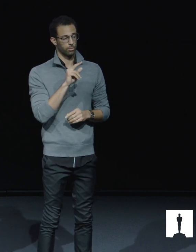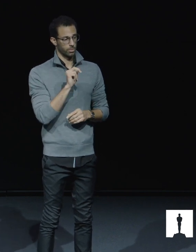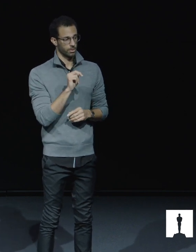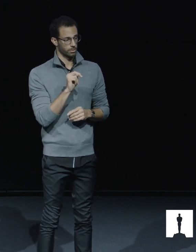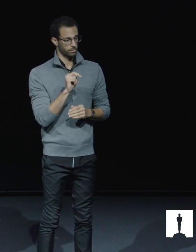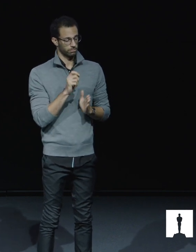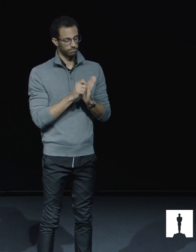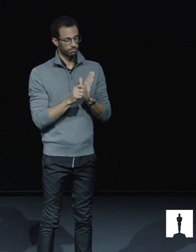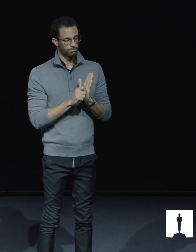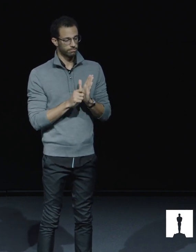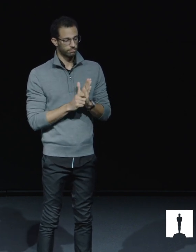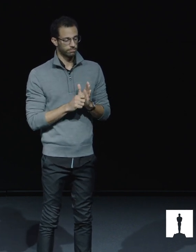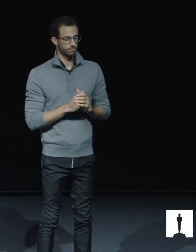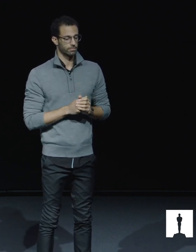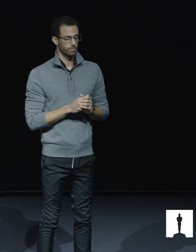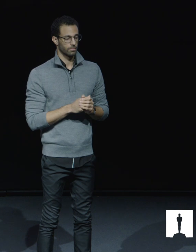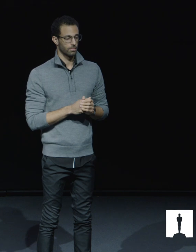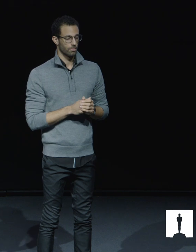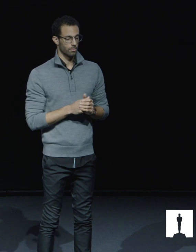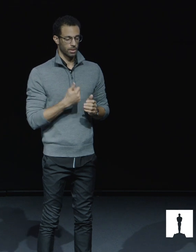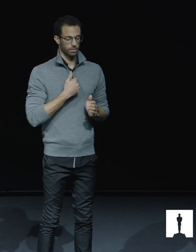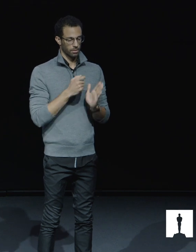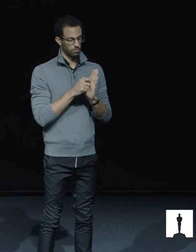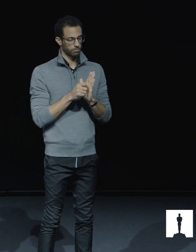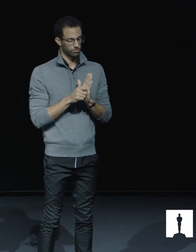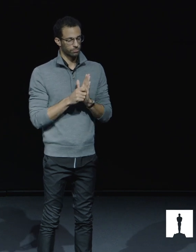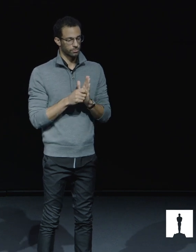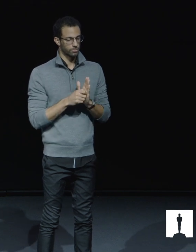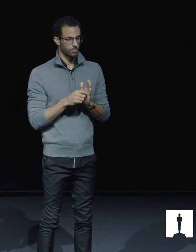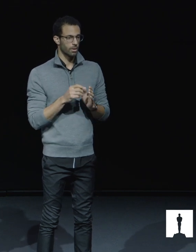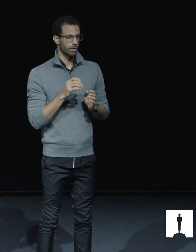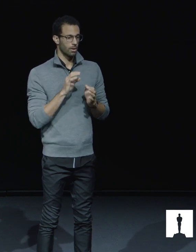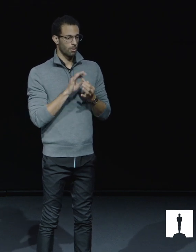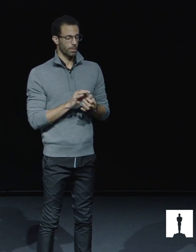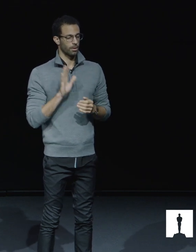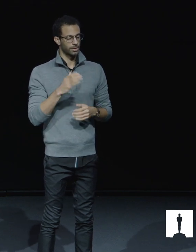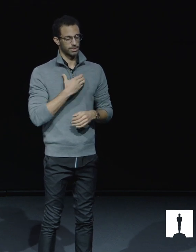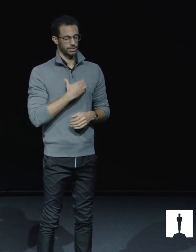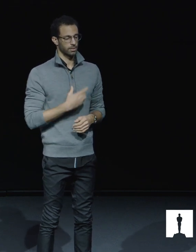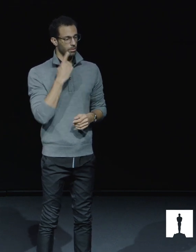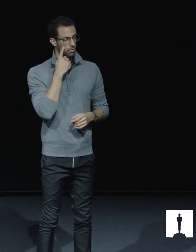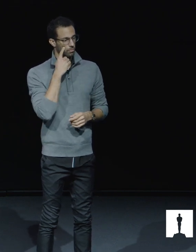NOTES, he suggests something of what is truly his desire for cinema. As he writes, "About